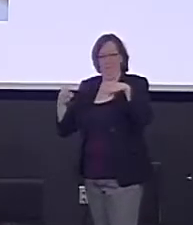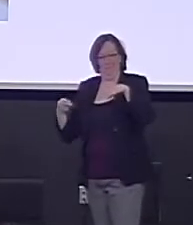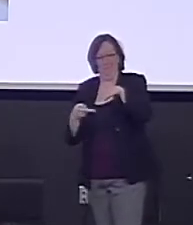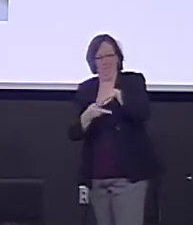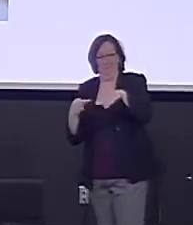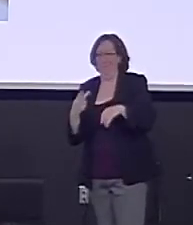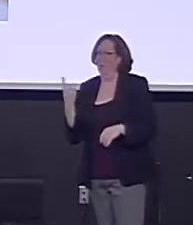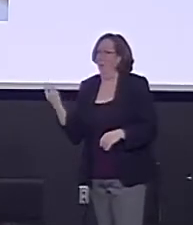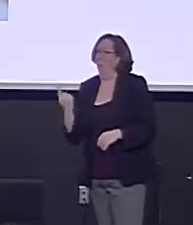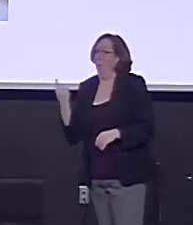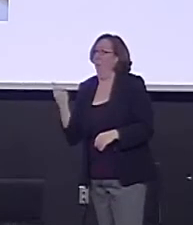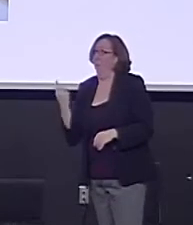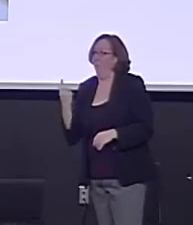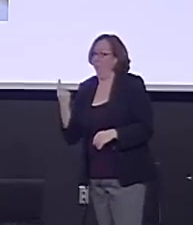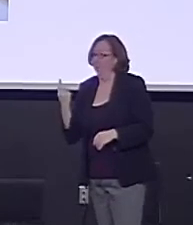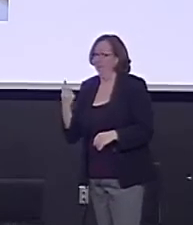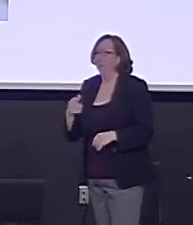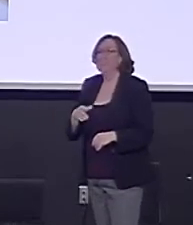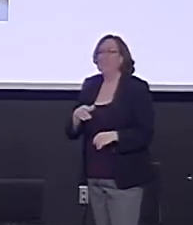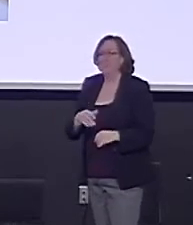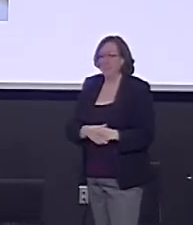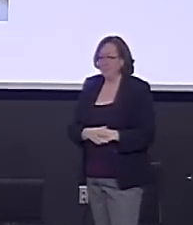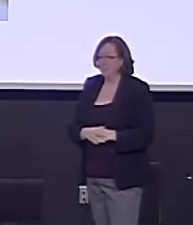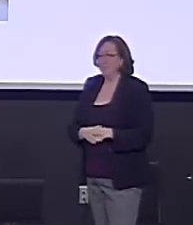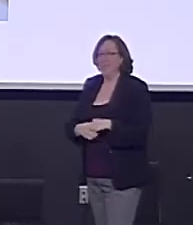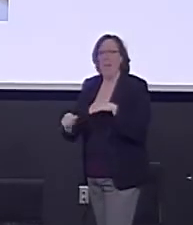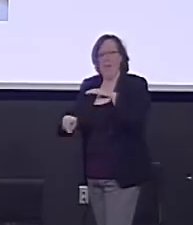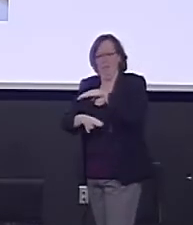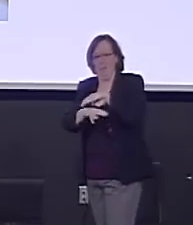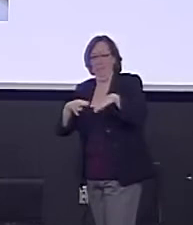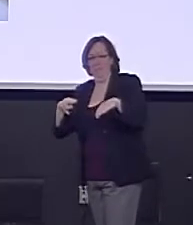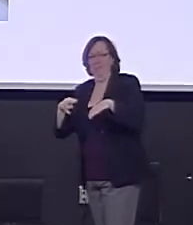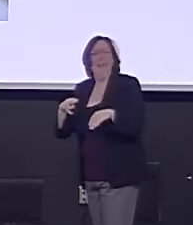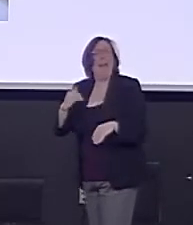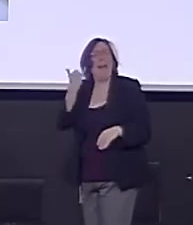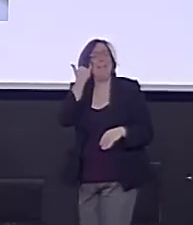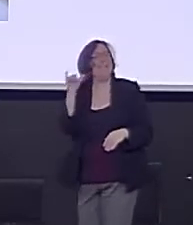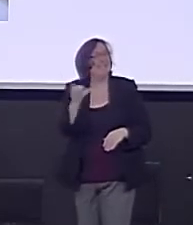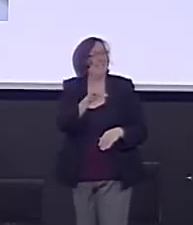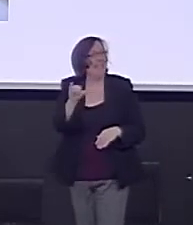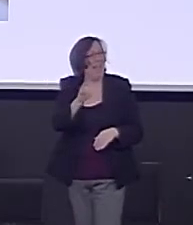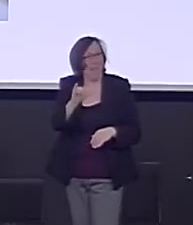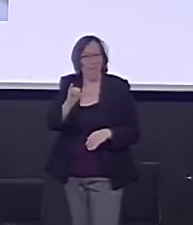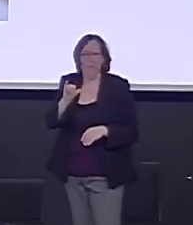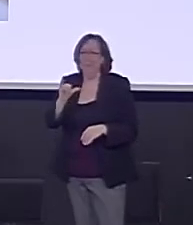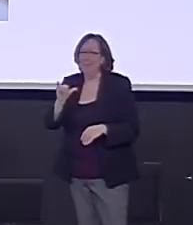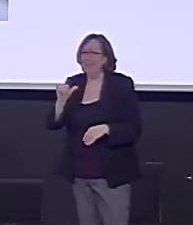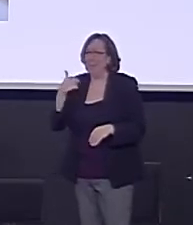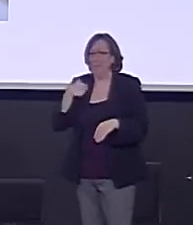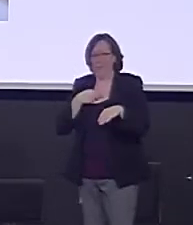that's really like putting patients or subjects in a tin can and then hammering on the tin can